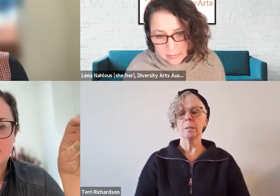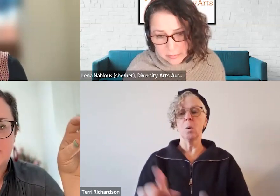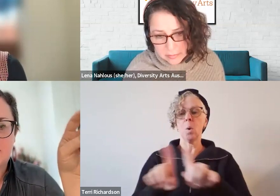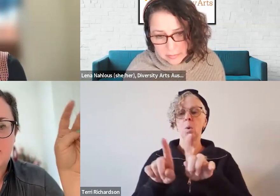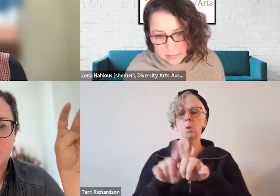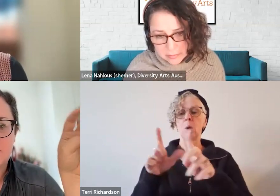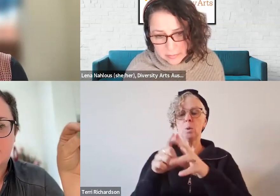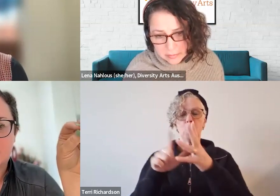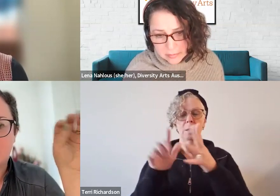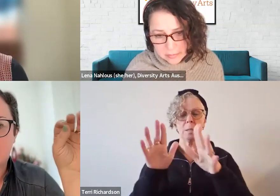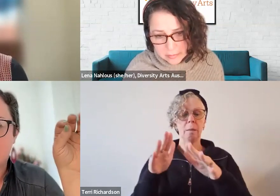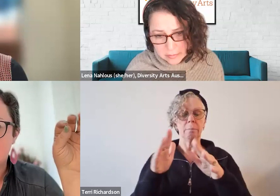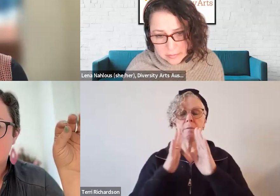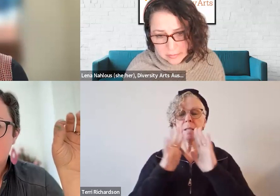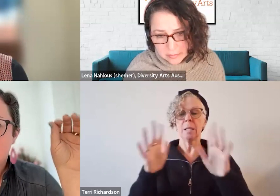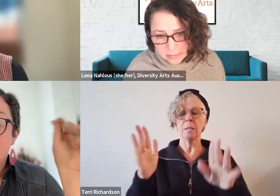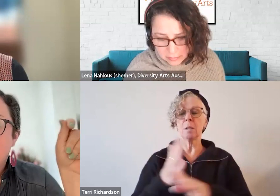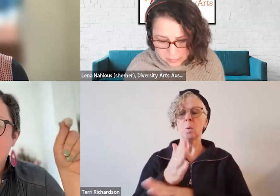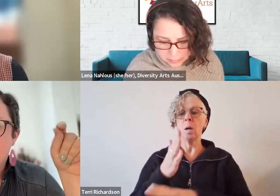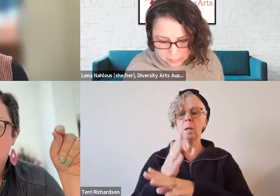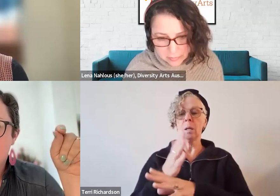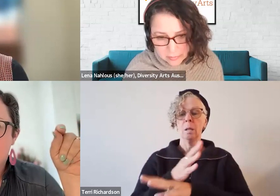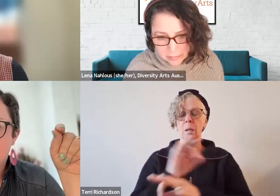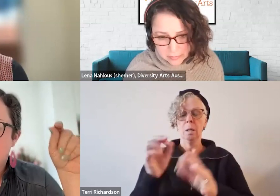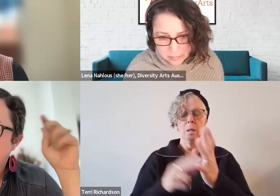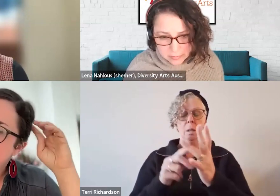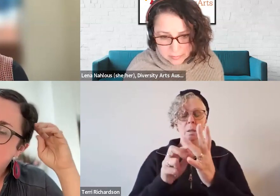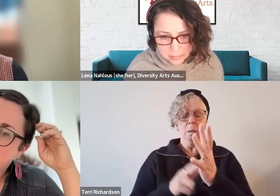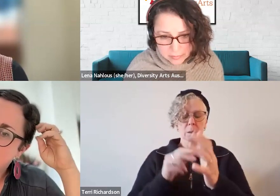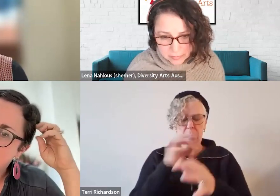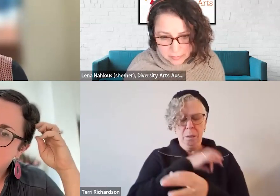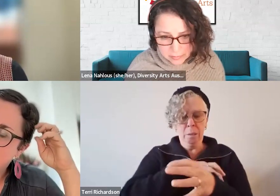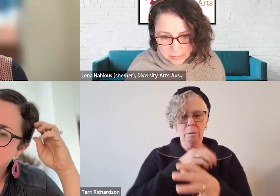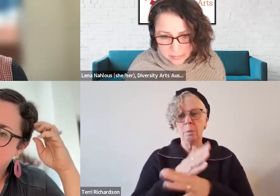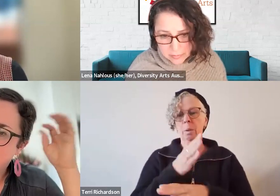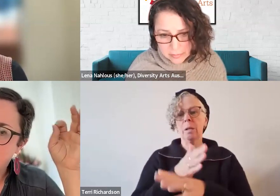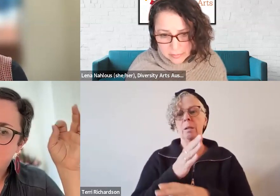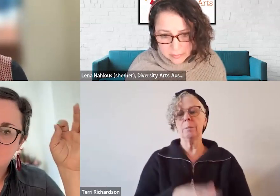come out of the Ontario nonprofit network who launched... this year, they launched a fantastic online portal